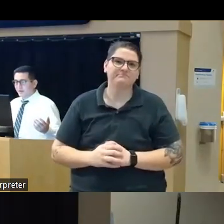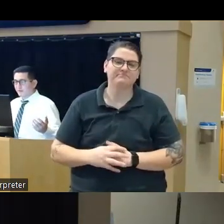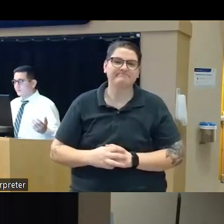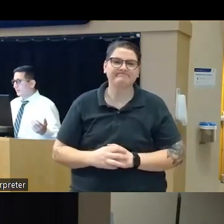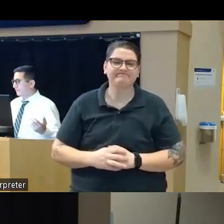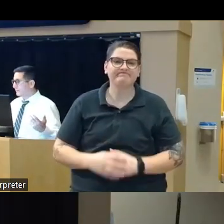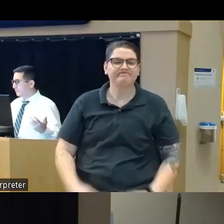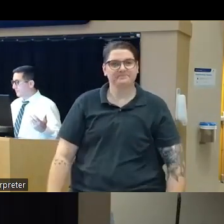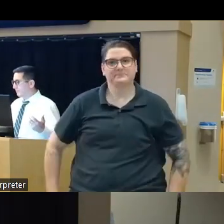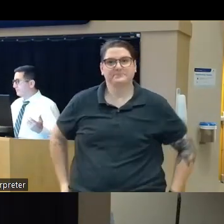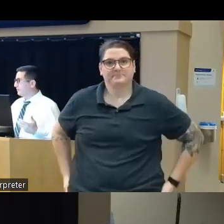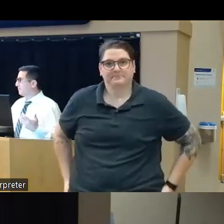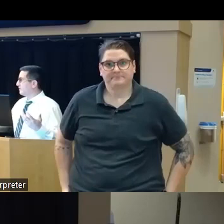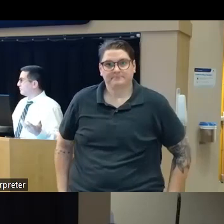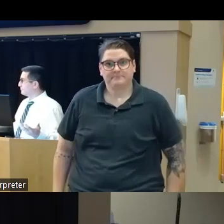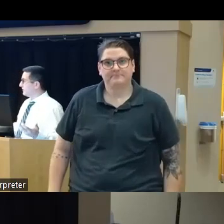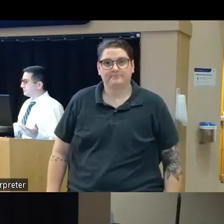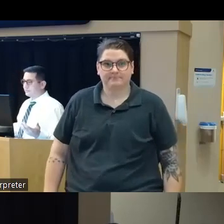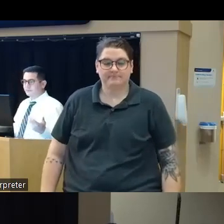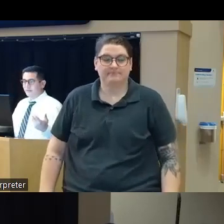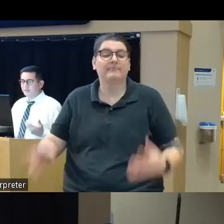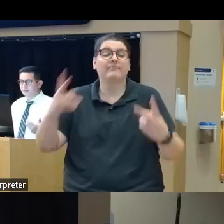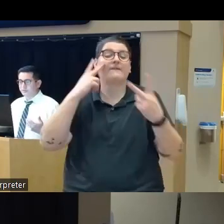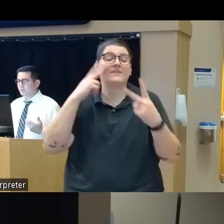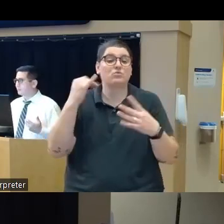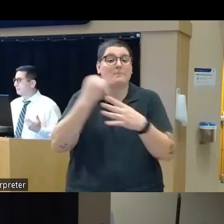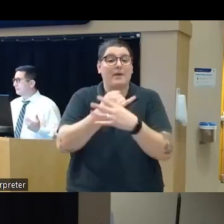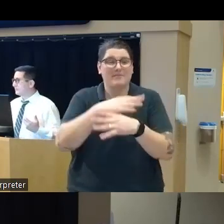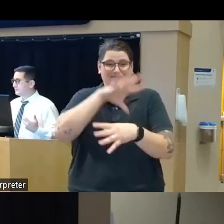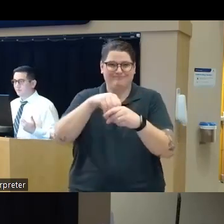you hear about visual impairments you hear about hallucinations and illusion so I was alluding to